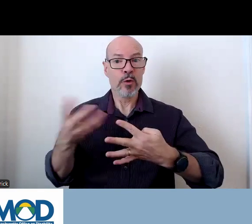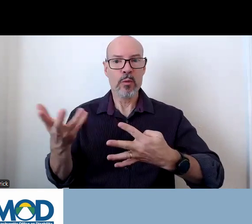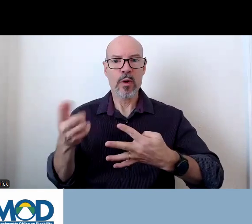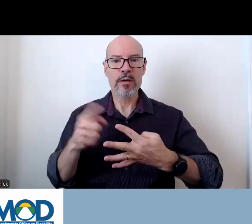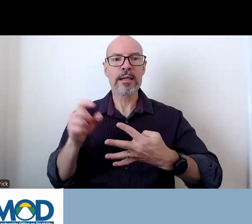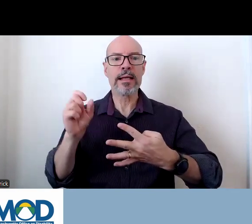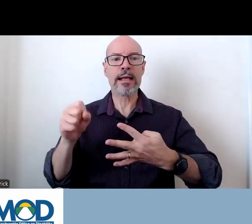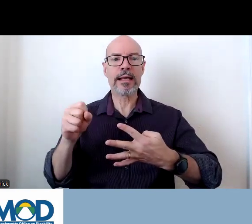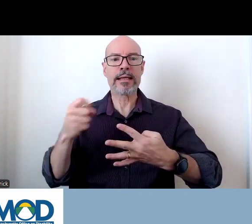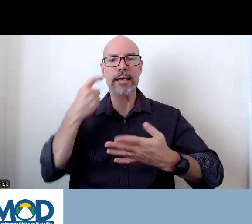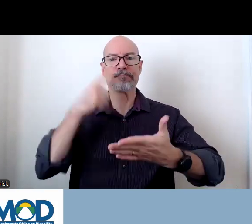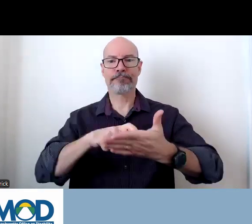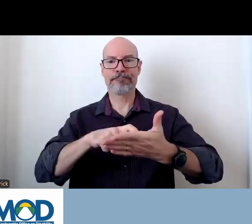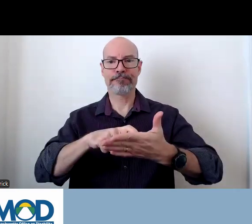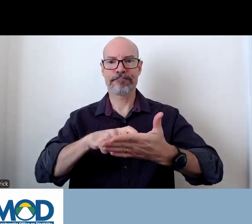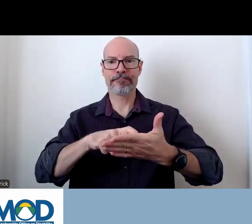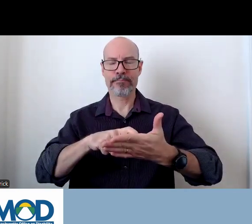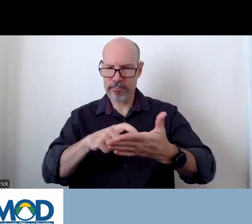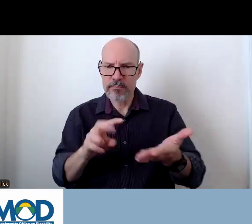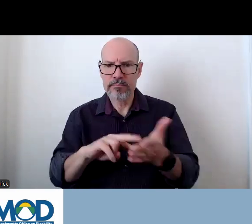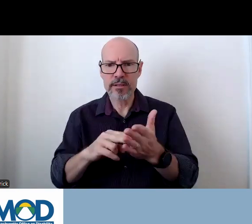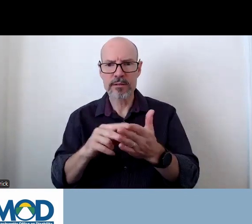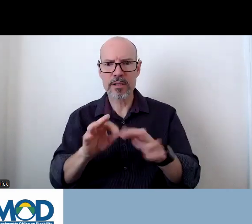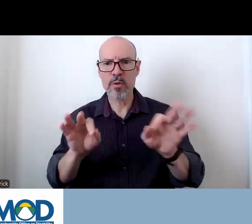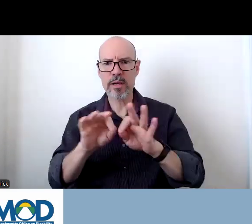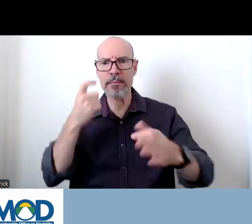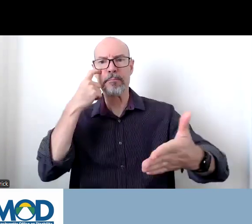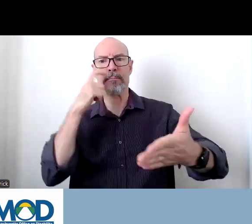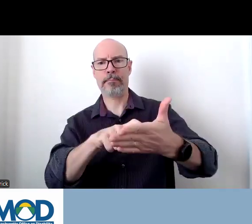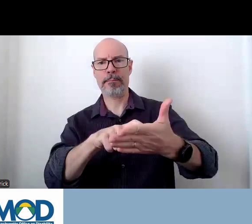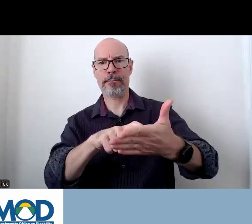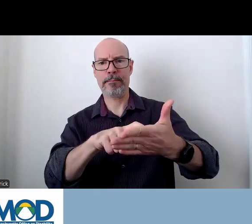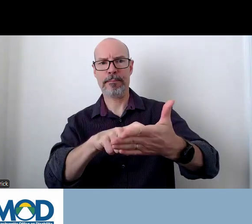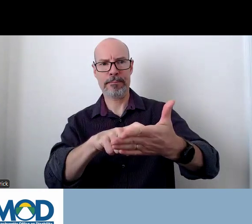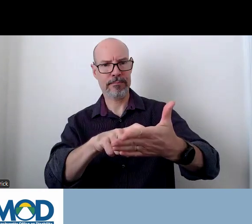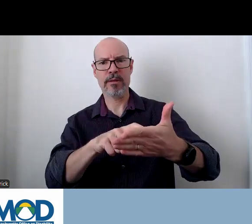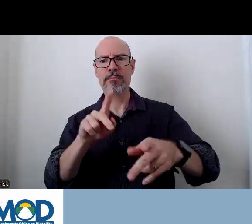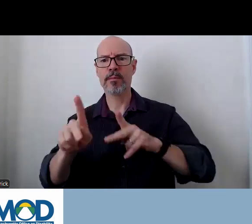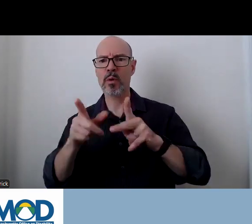first principle is perceivable. You need to make sure your content is going to be